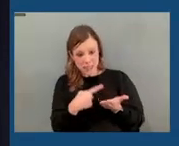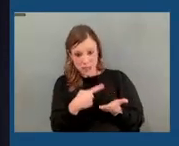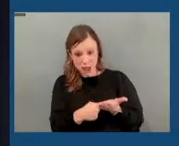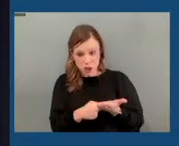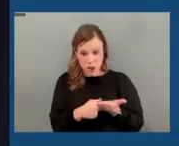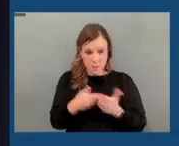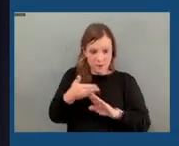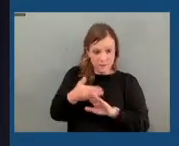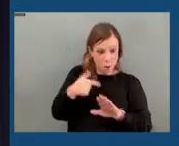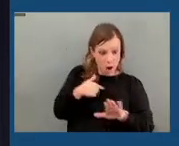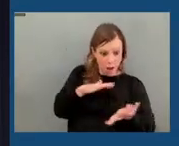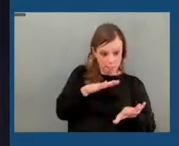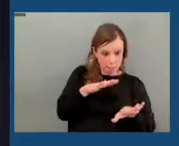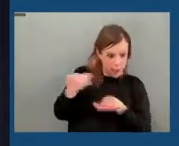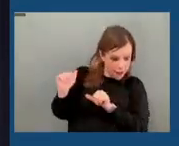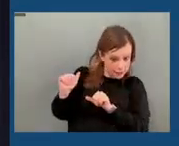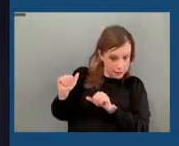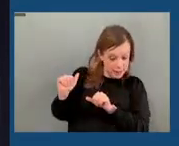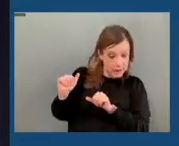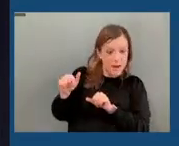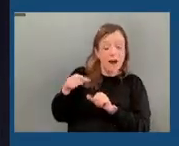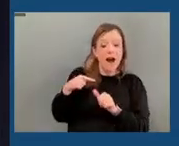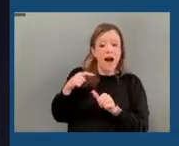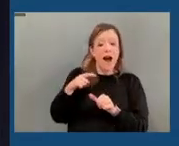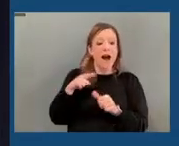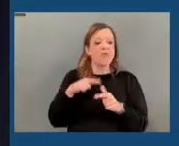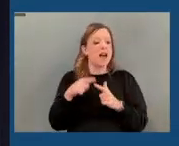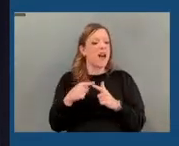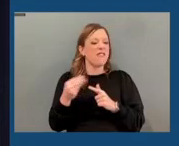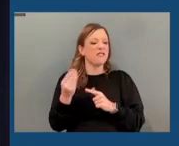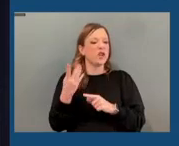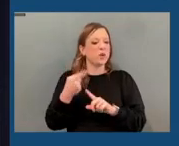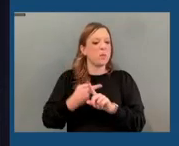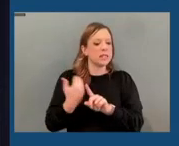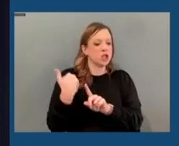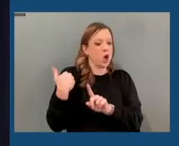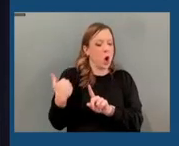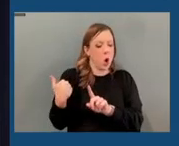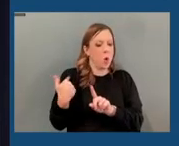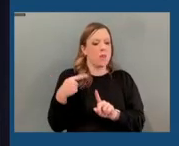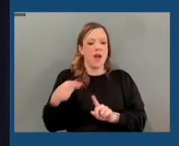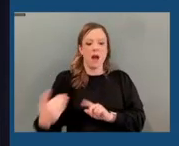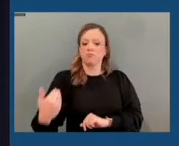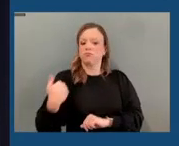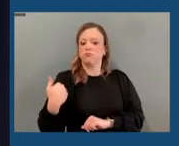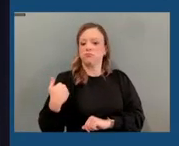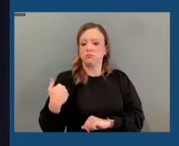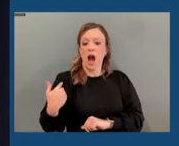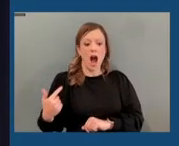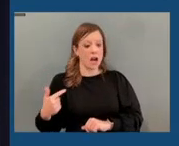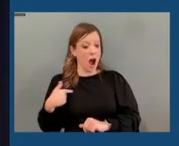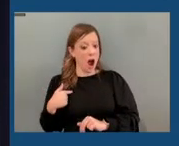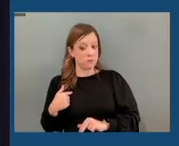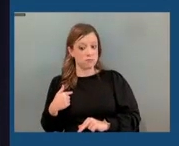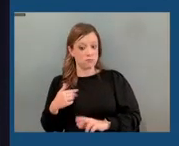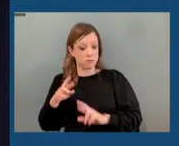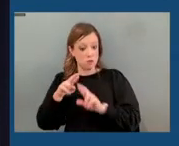several months ago, um, it increased in earnest. Uh, my resume was availed, uh,